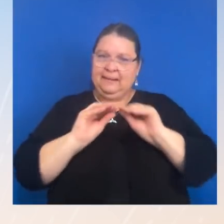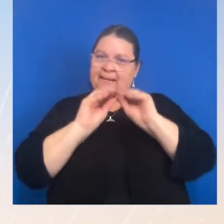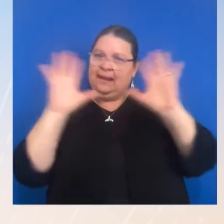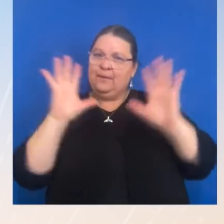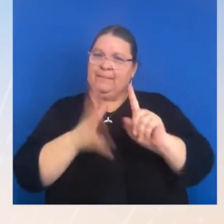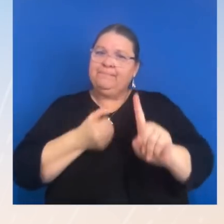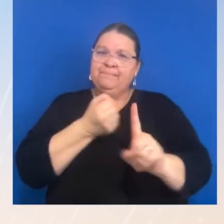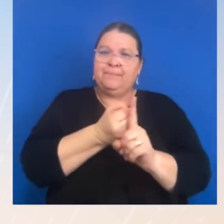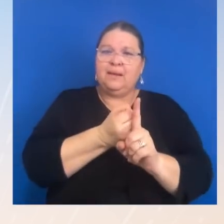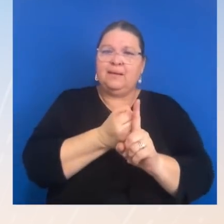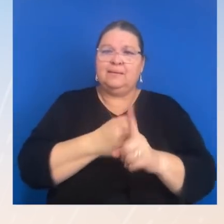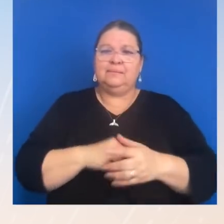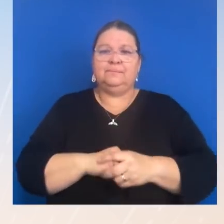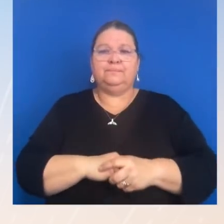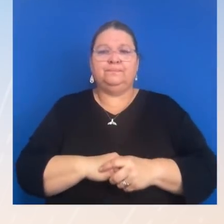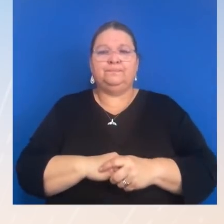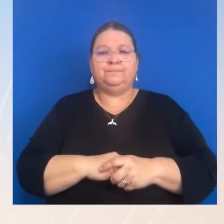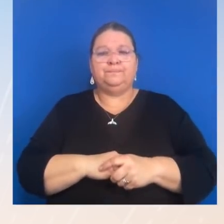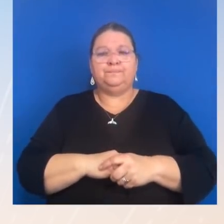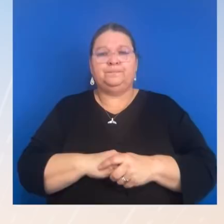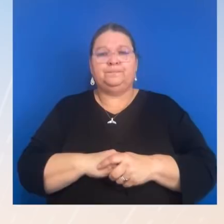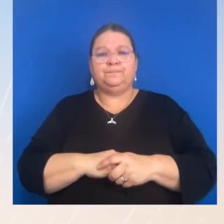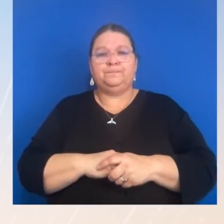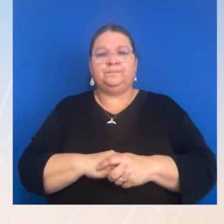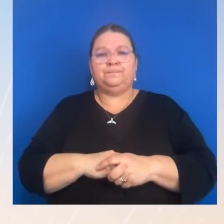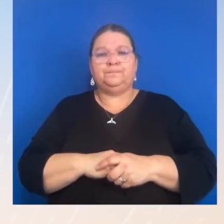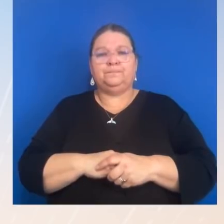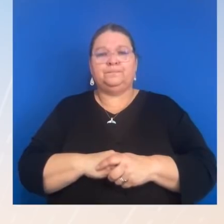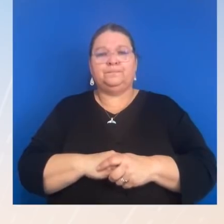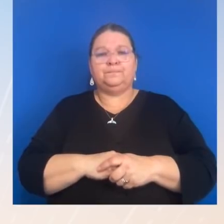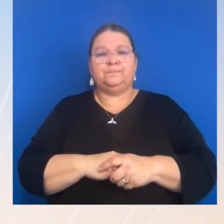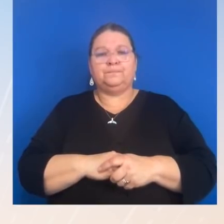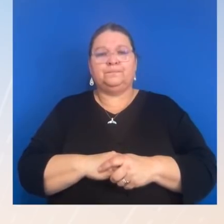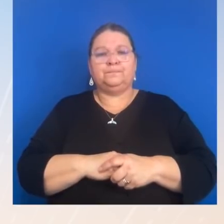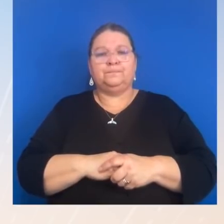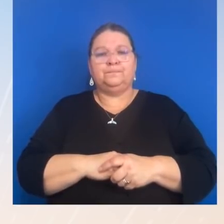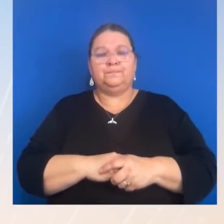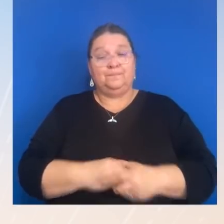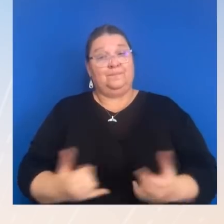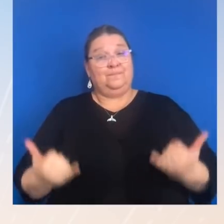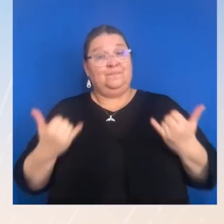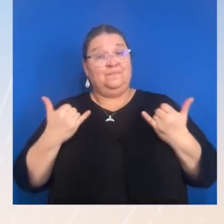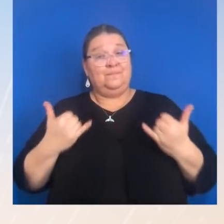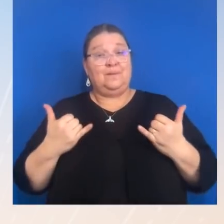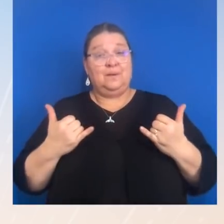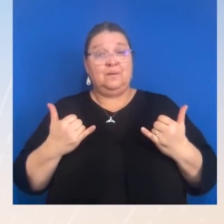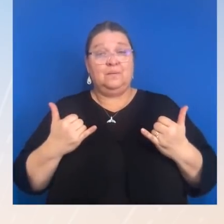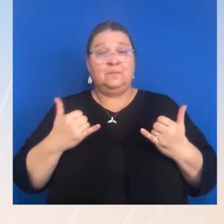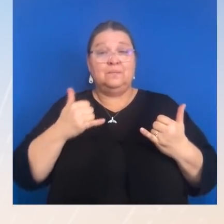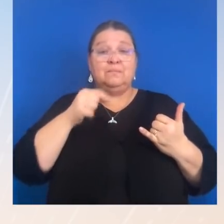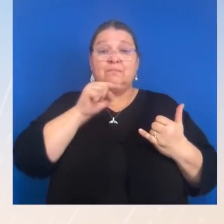who have met with his Supreme Court nominee, Judge Jackson? There are reports that he has made multiple calls to Senator Collins, for example.